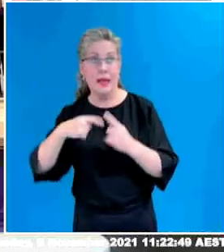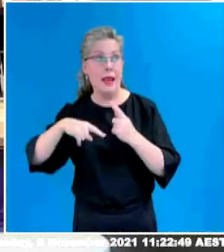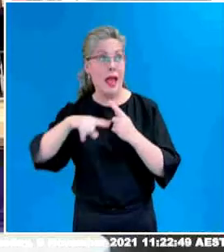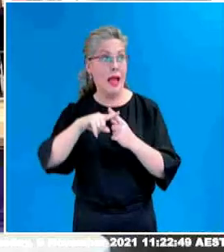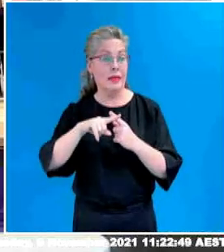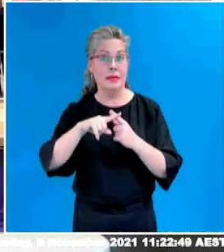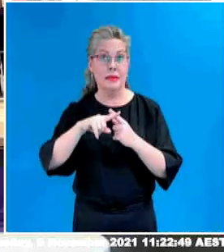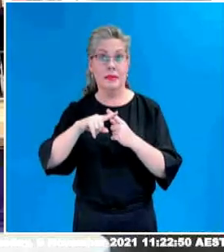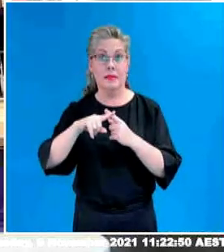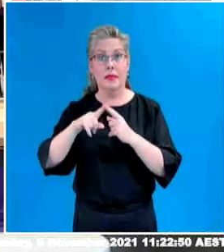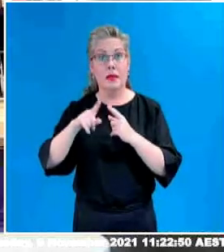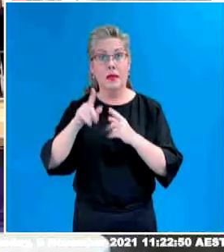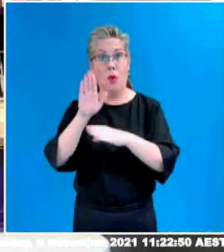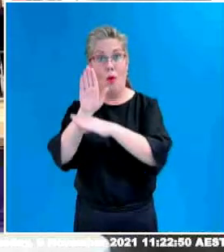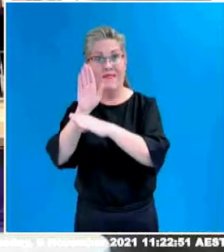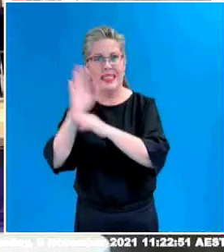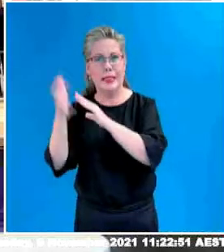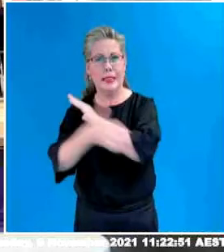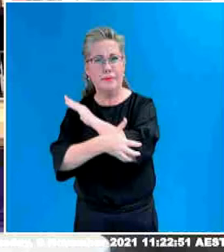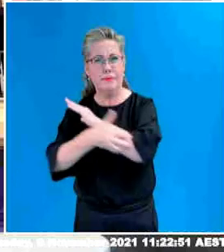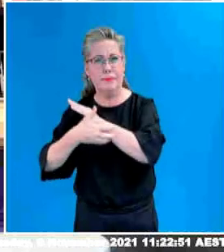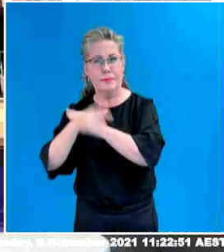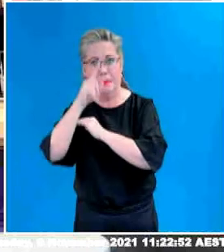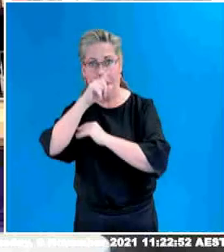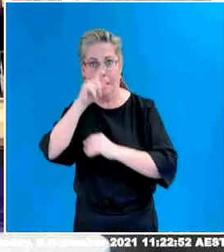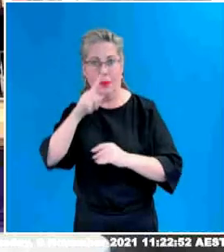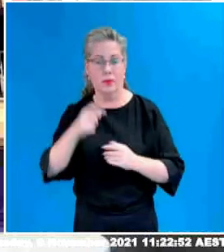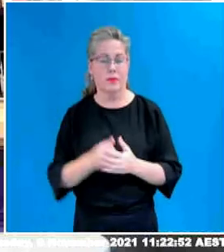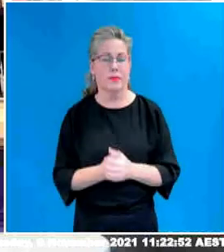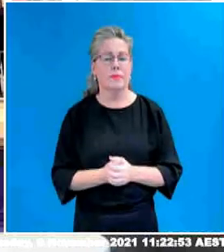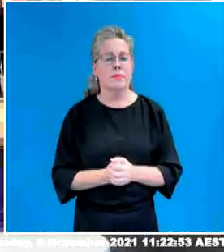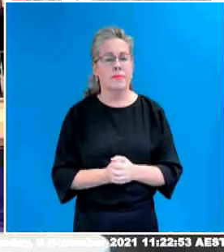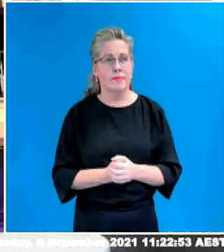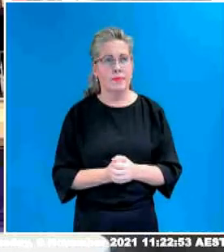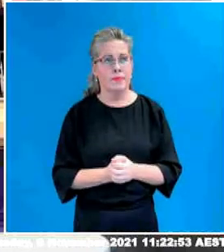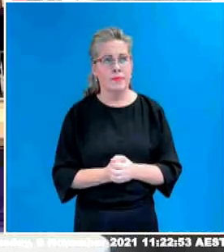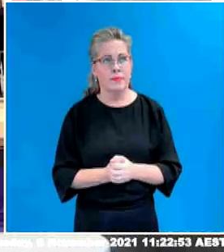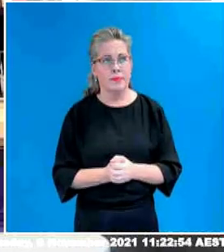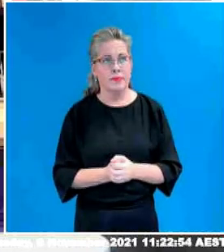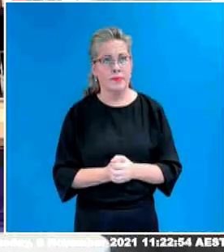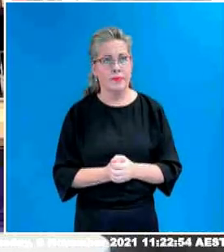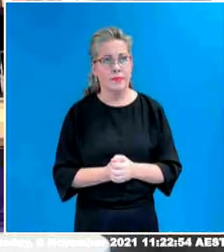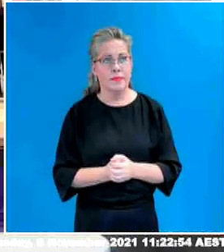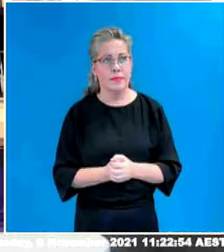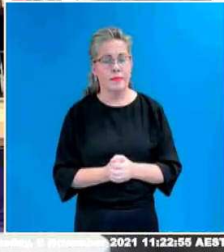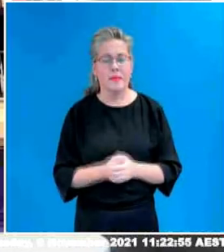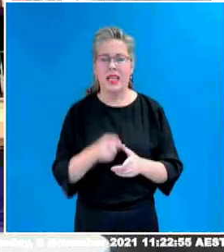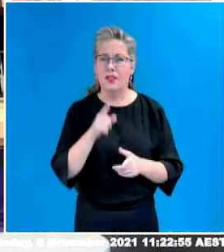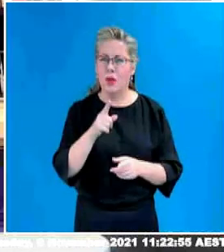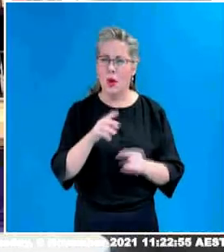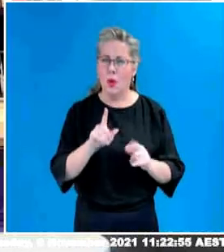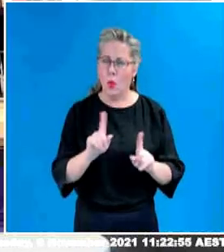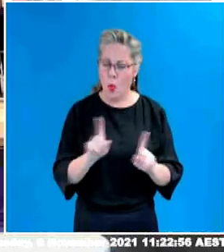In summary, what does the Modern Slavery Act do and how does it regulate business activities?